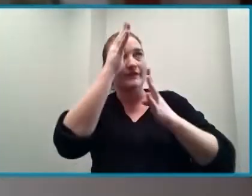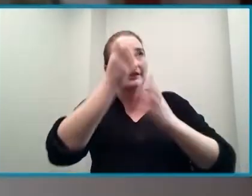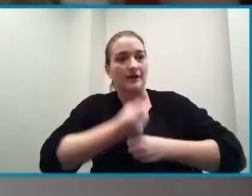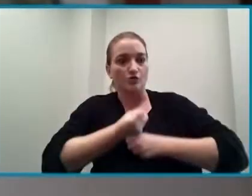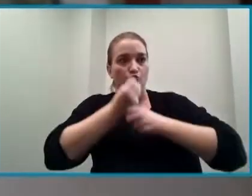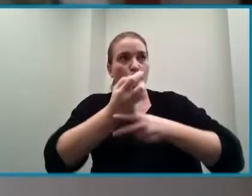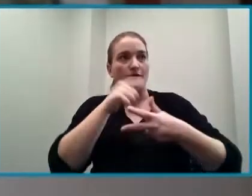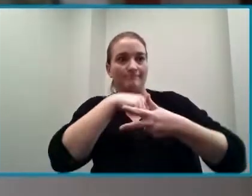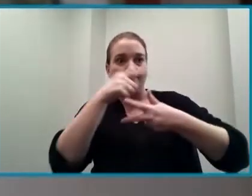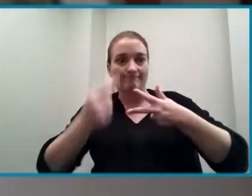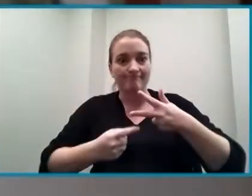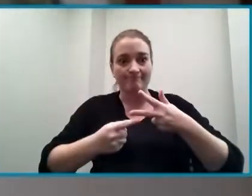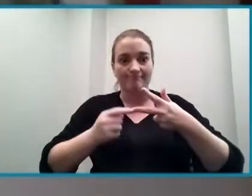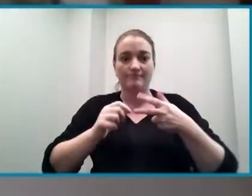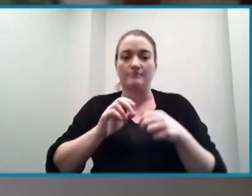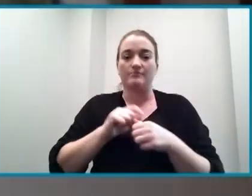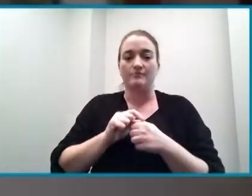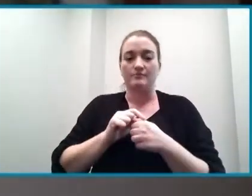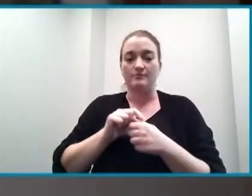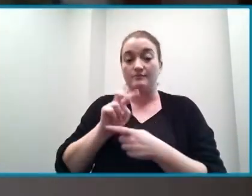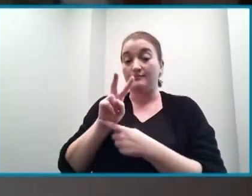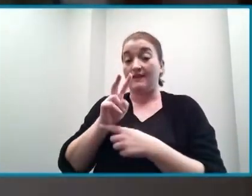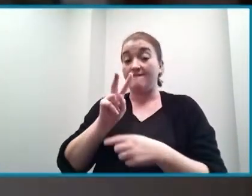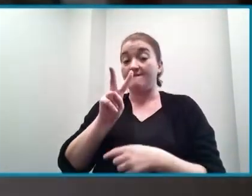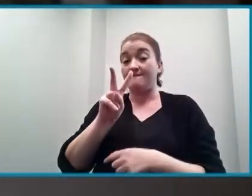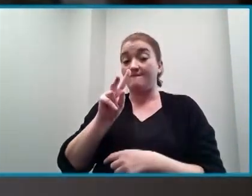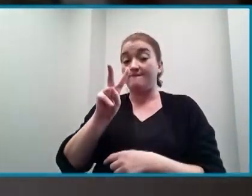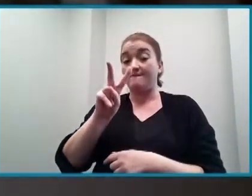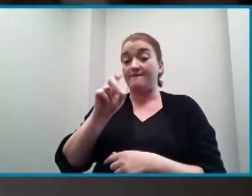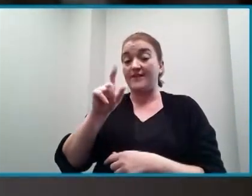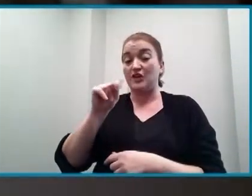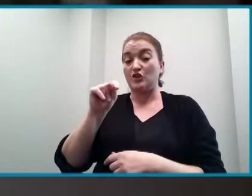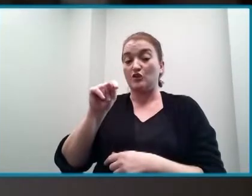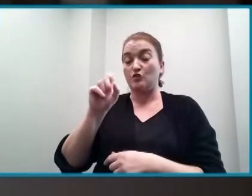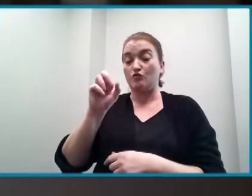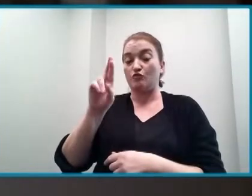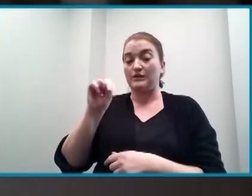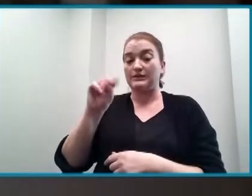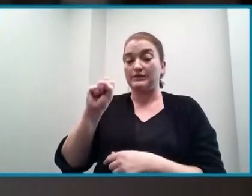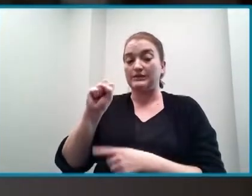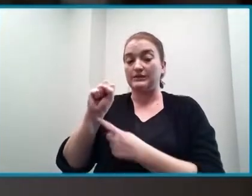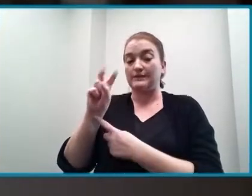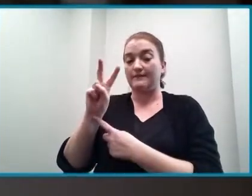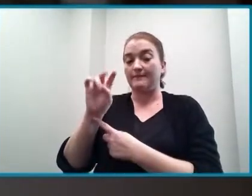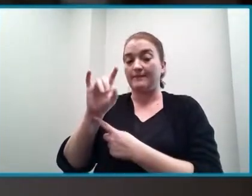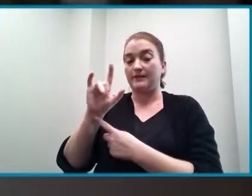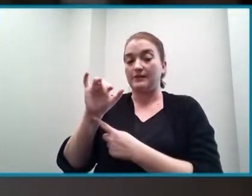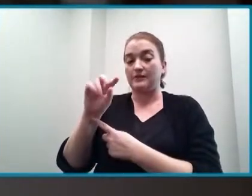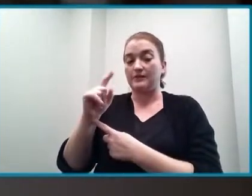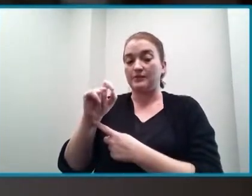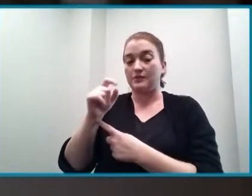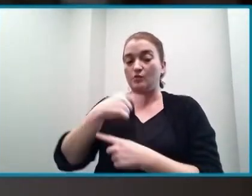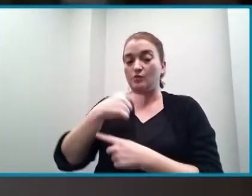Veterans Village, which is the group that we are working with through this Creative Forces opportunity,